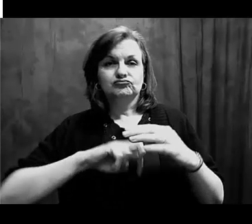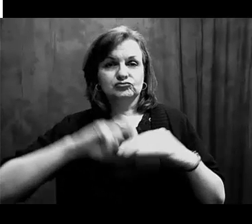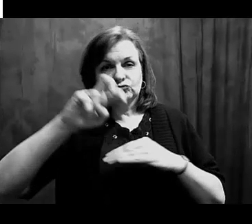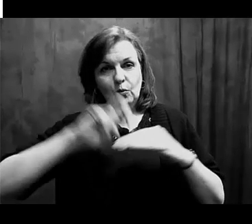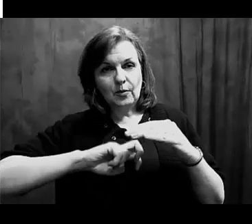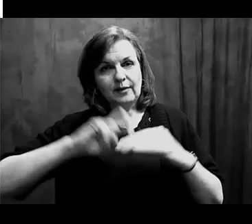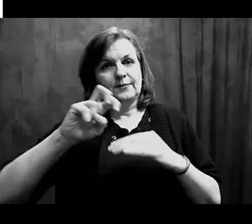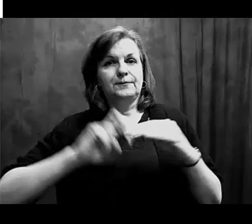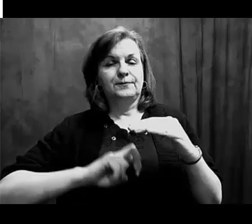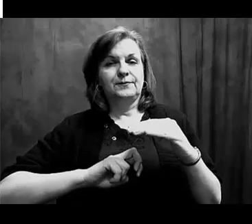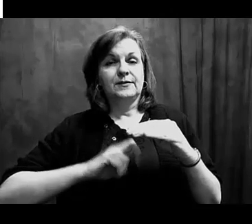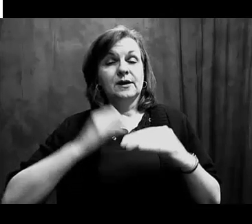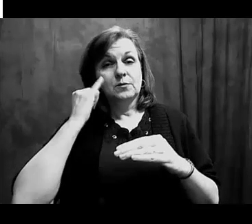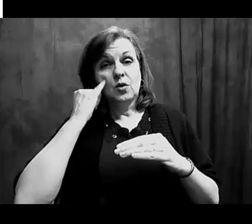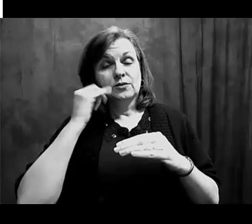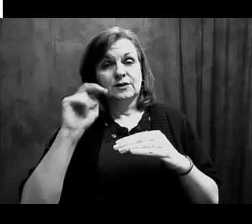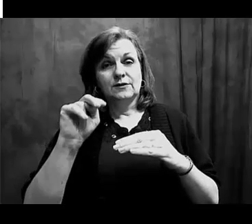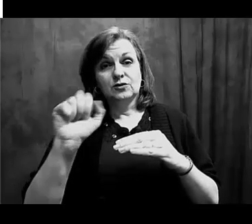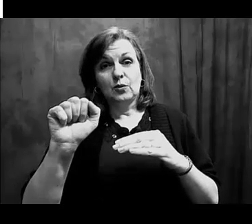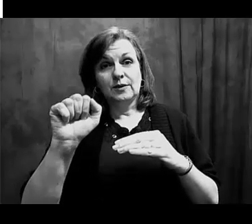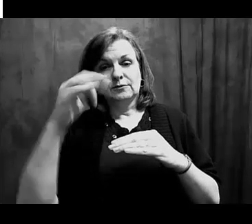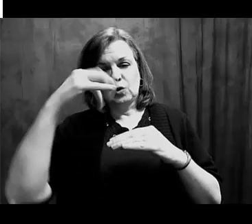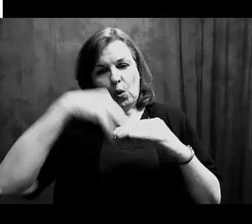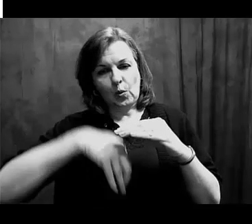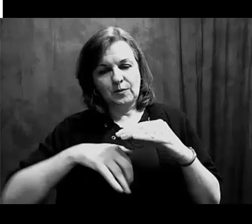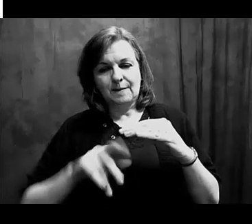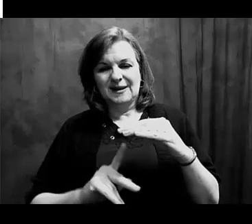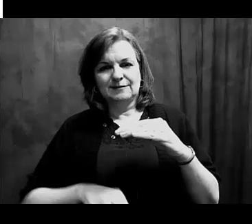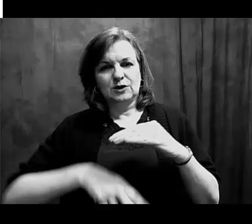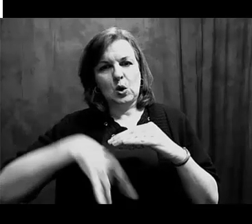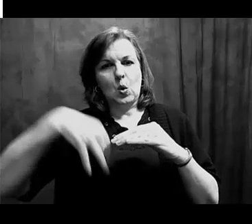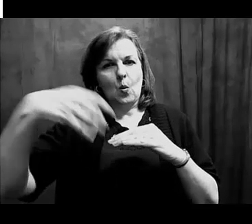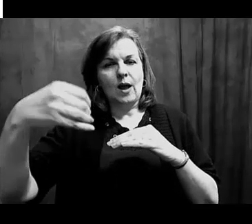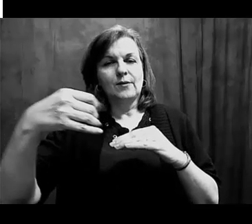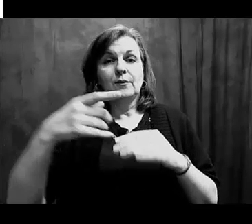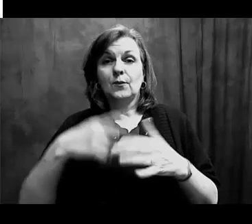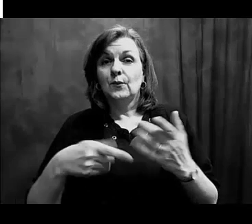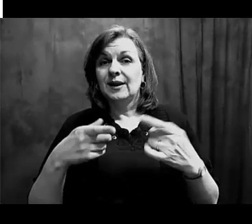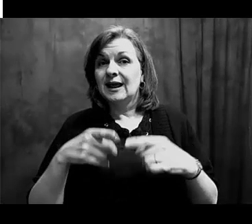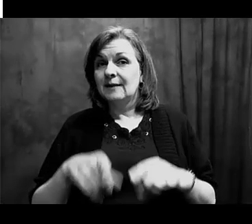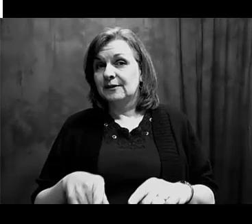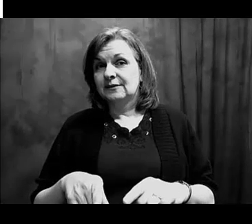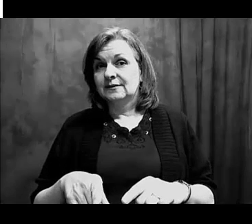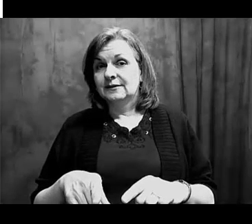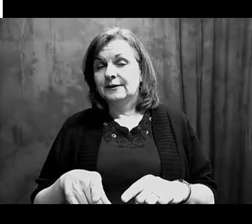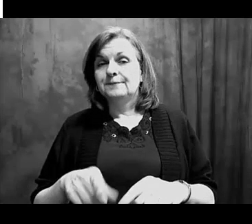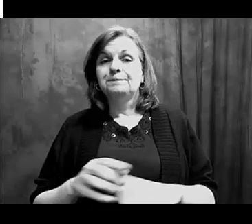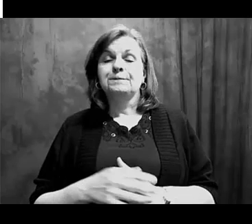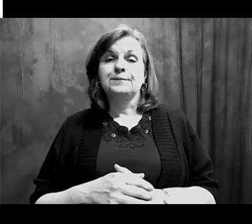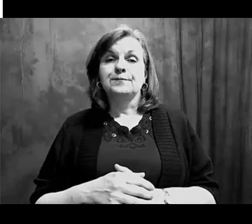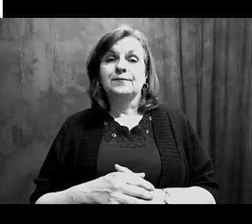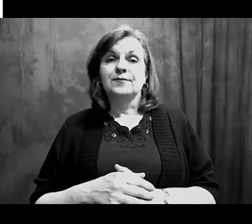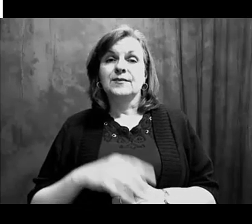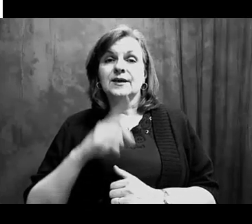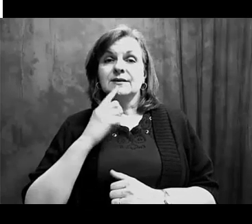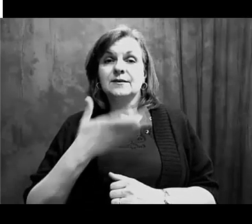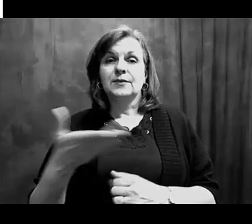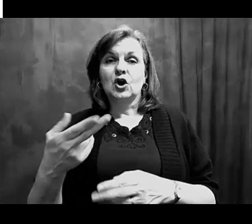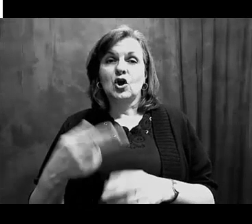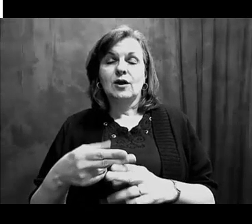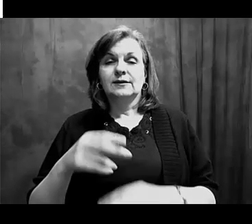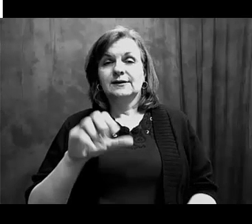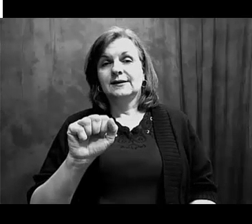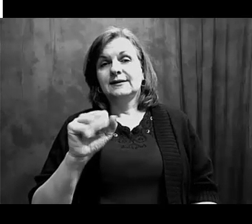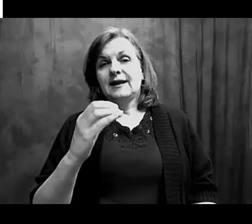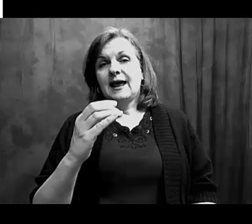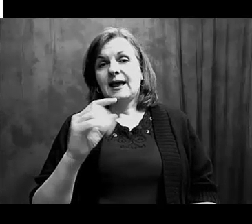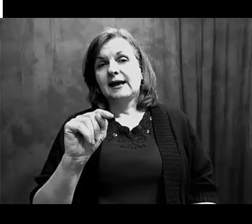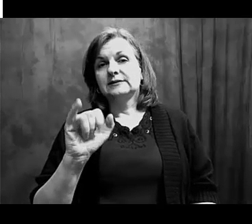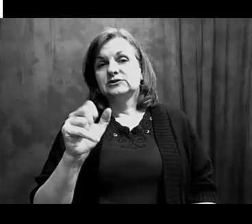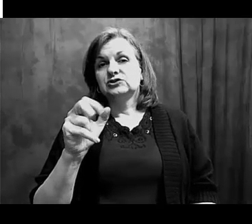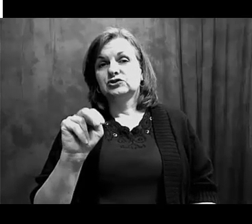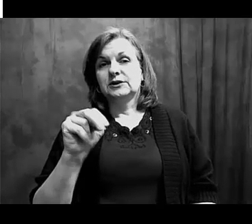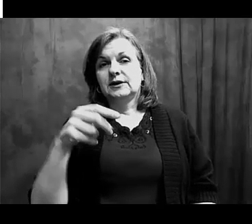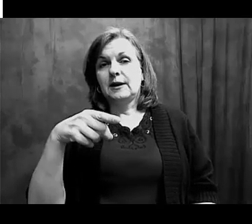and if you allow the sodium potassium ions to move what we see in the long run is something known as an action potential